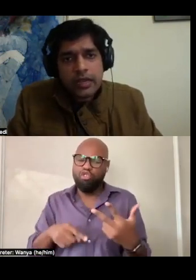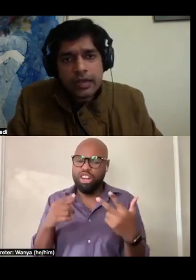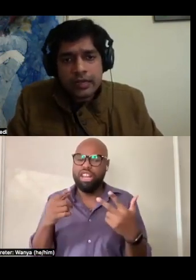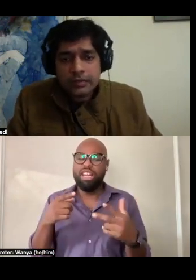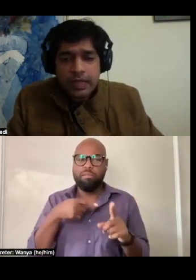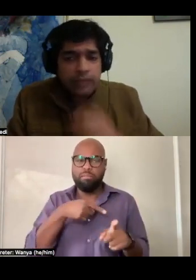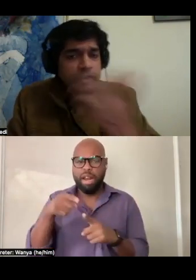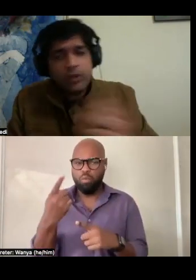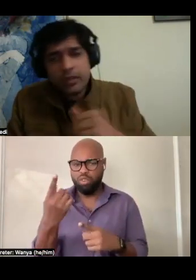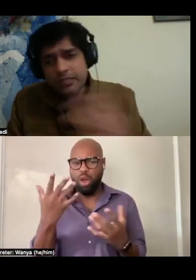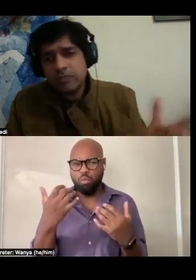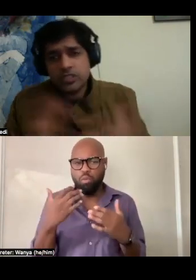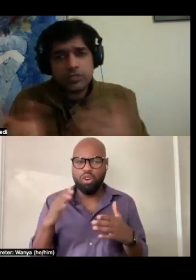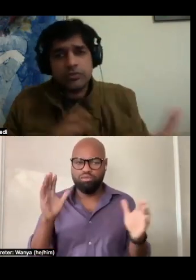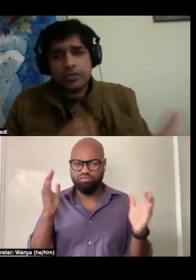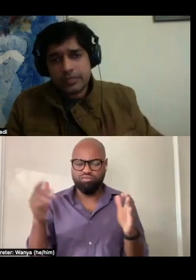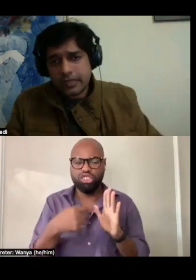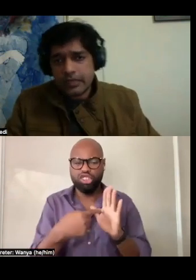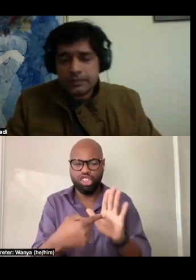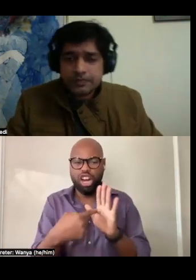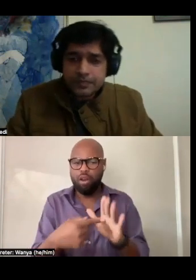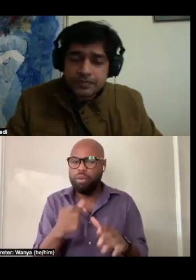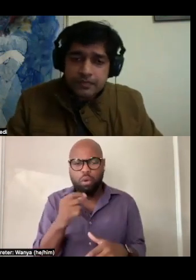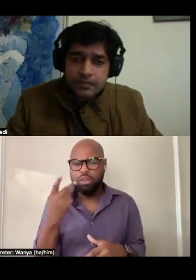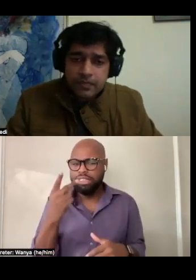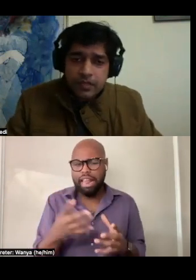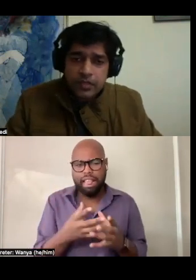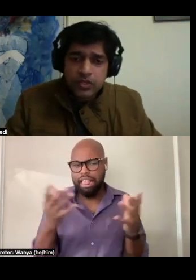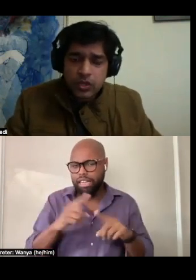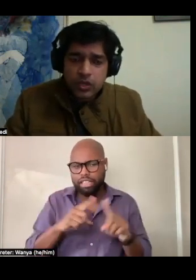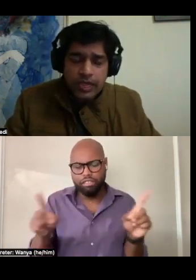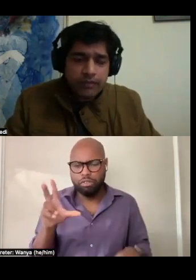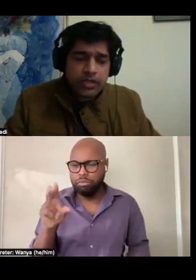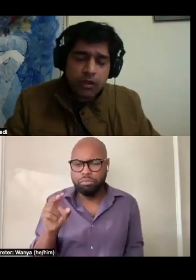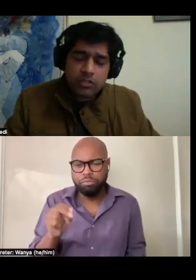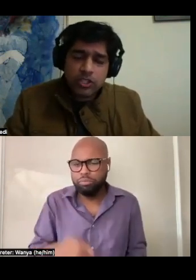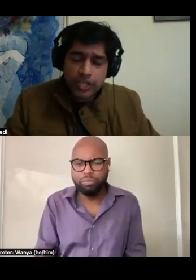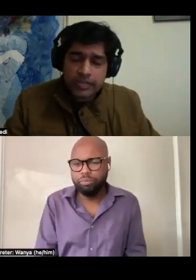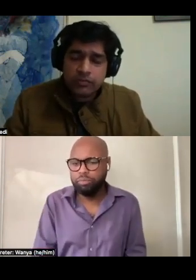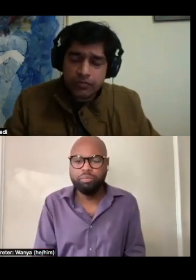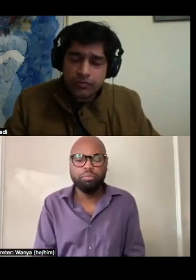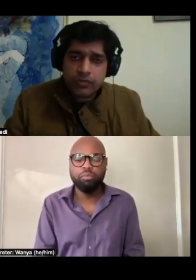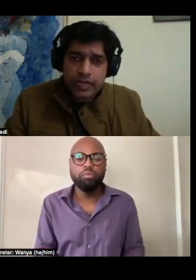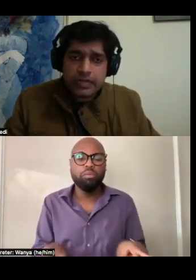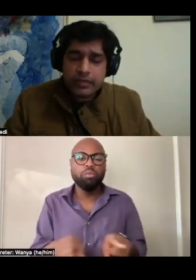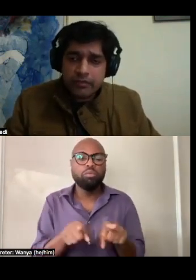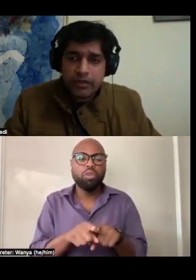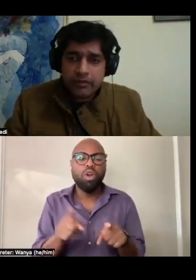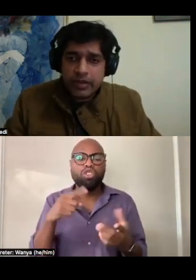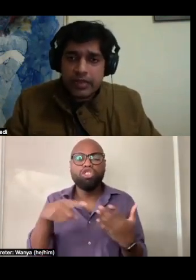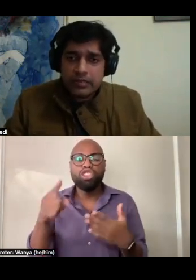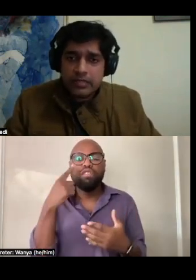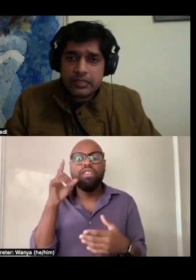We do not see much difference. And we also check for that analysis.